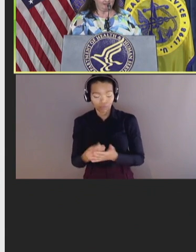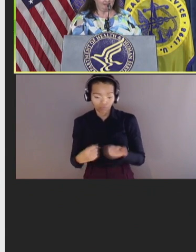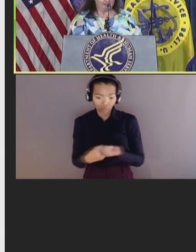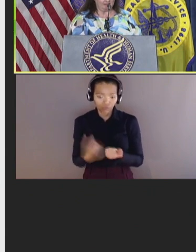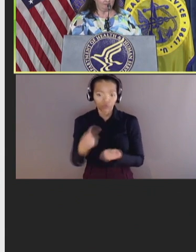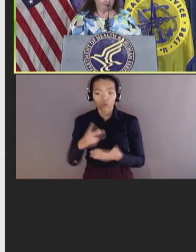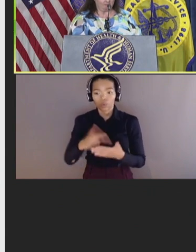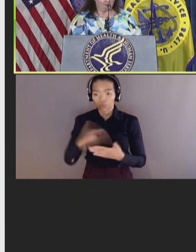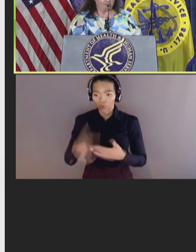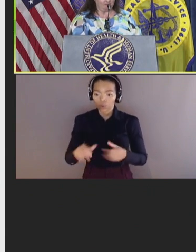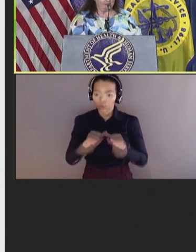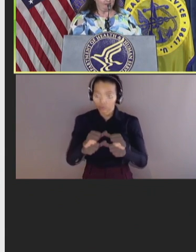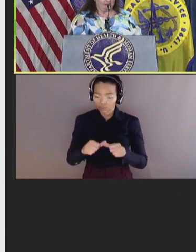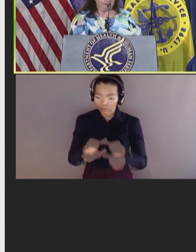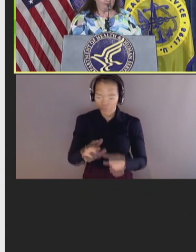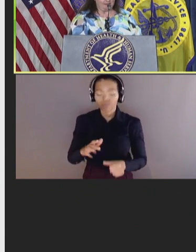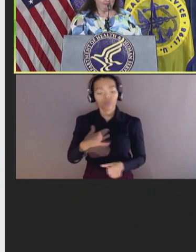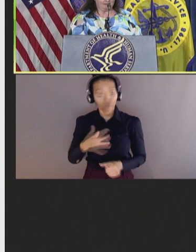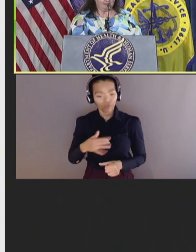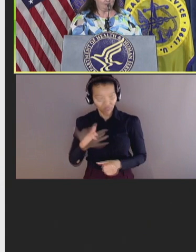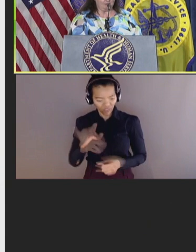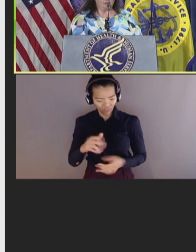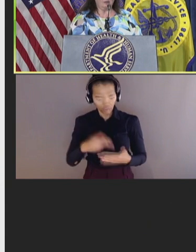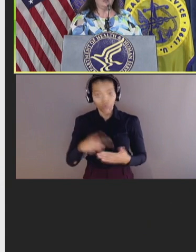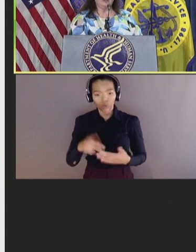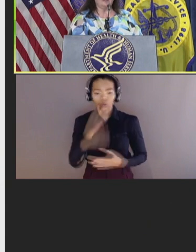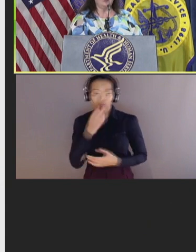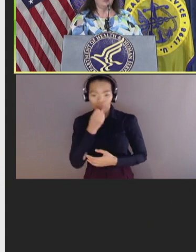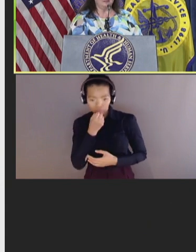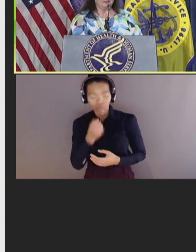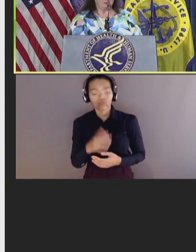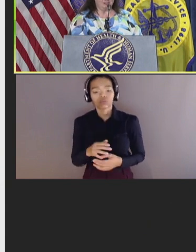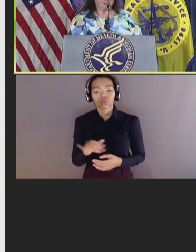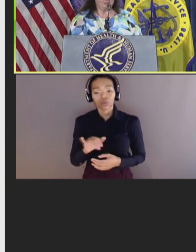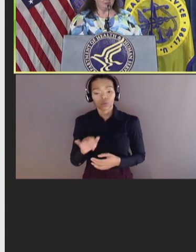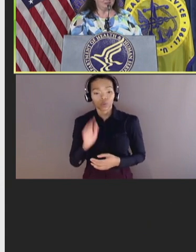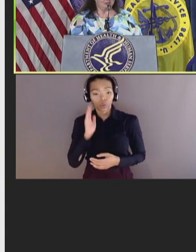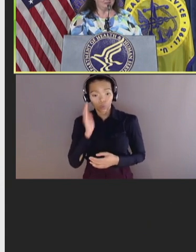it is valuable. And since we are going to be doing a formal evaluation, I'm sure that's what's going